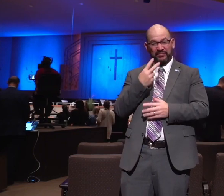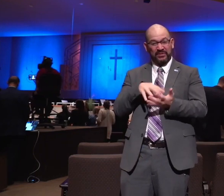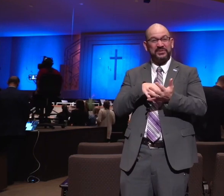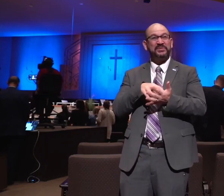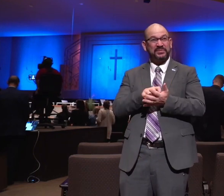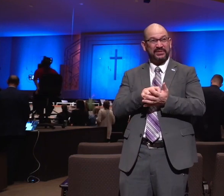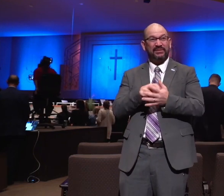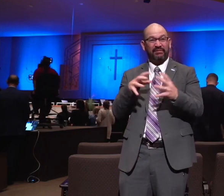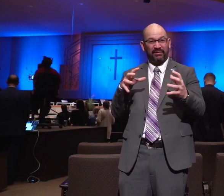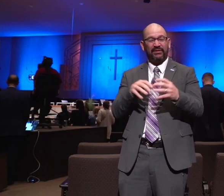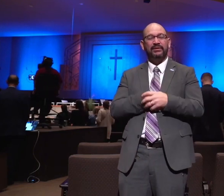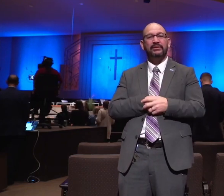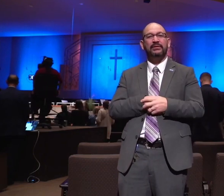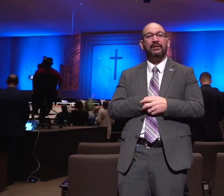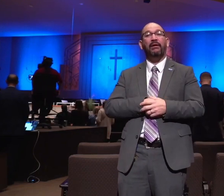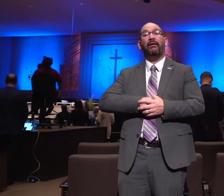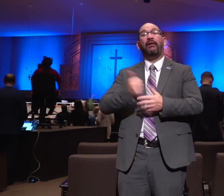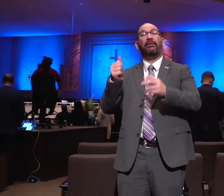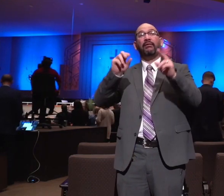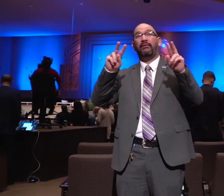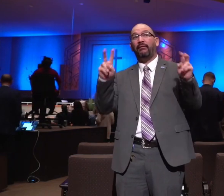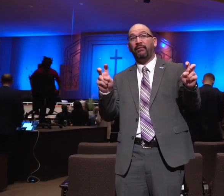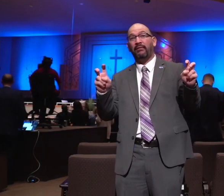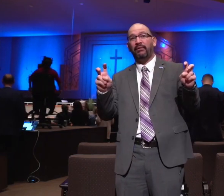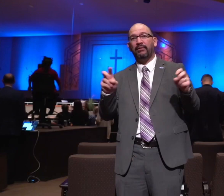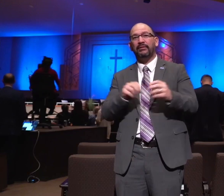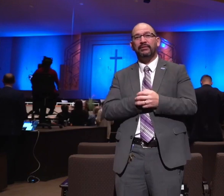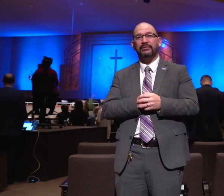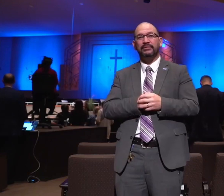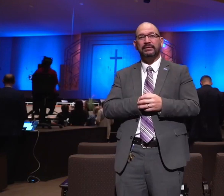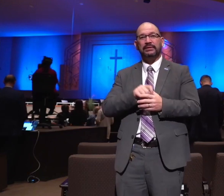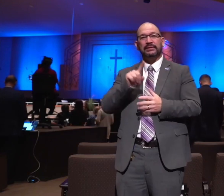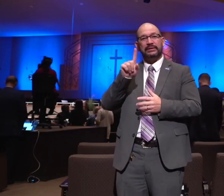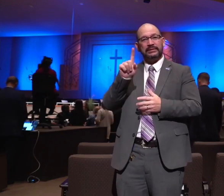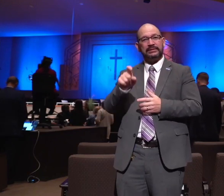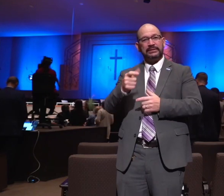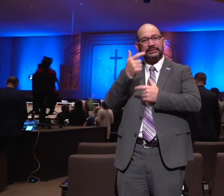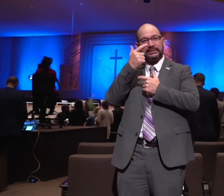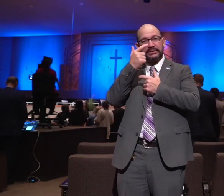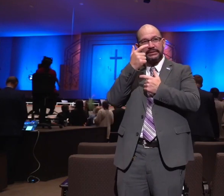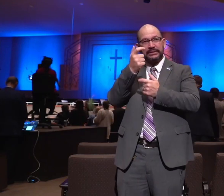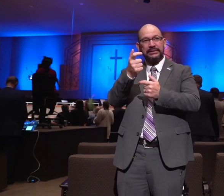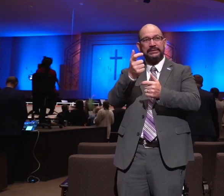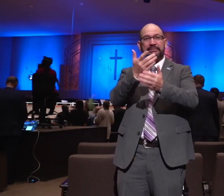one of my other mottos is you either have to have interesting sermons or interesting